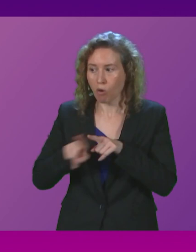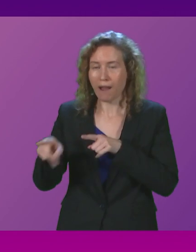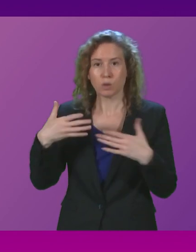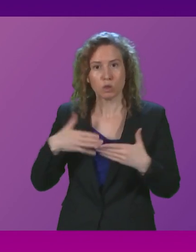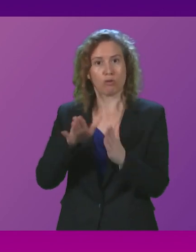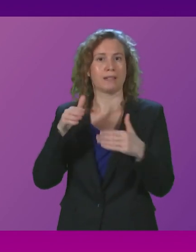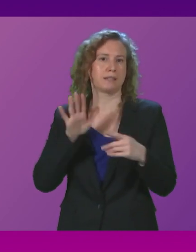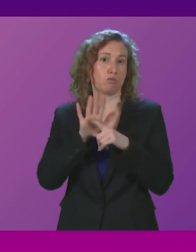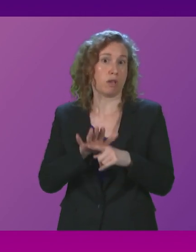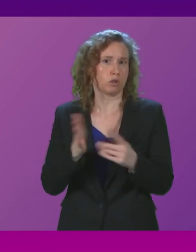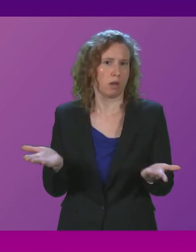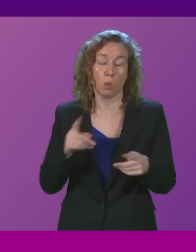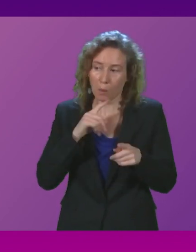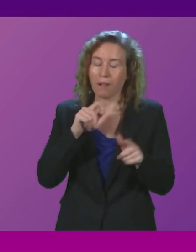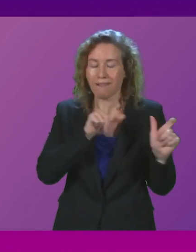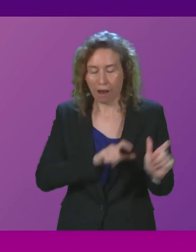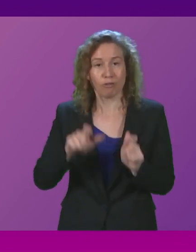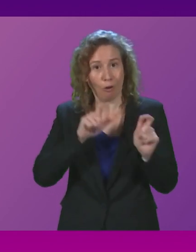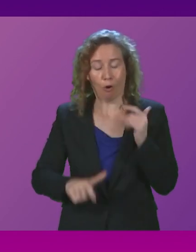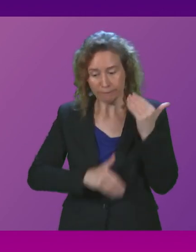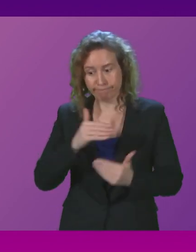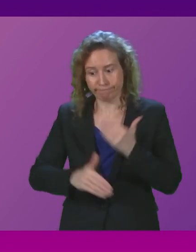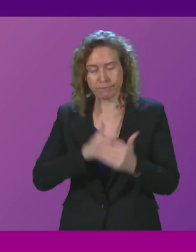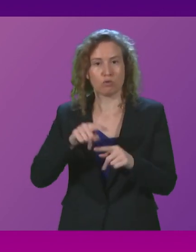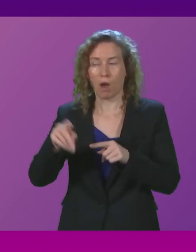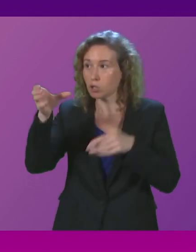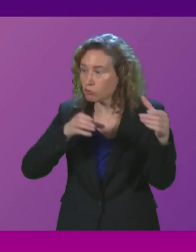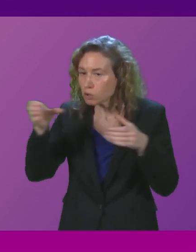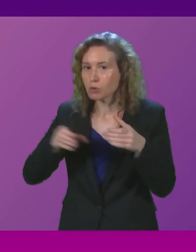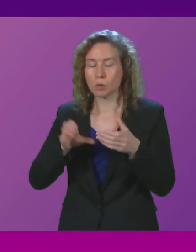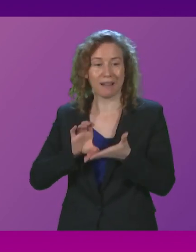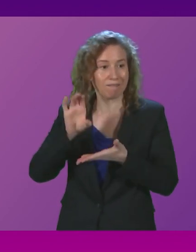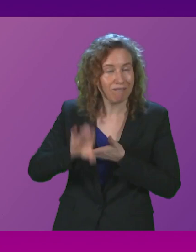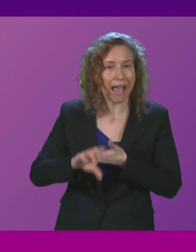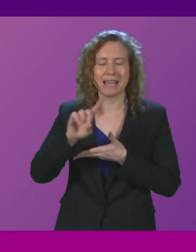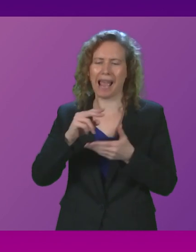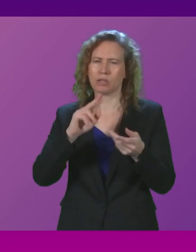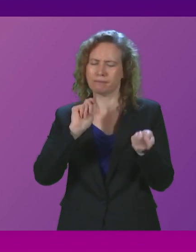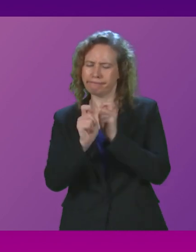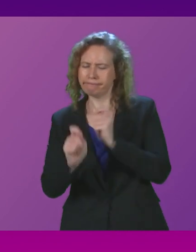We will continue to take steps around recruitment, investment and redesigning pathways of care.